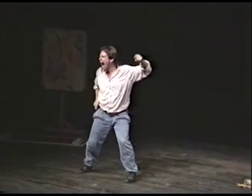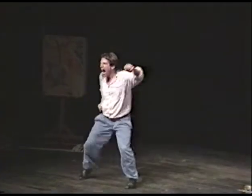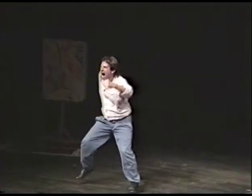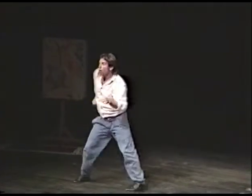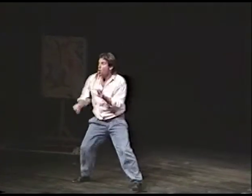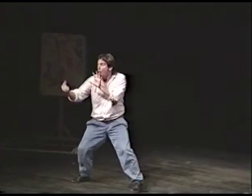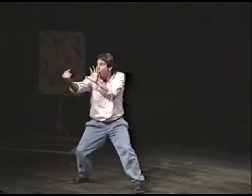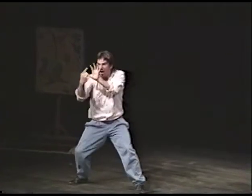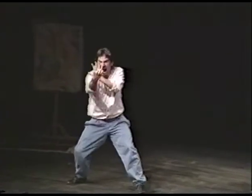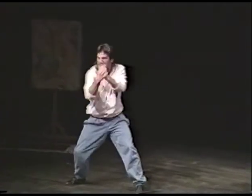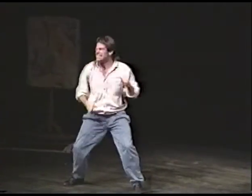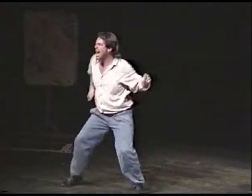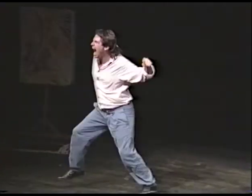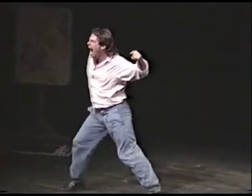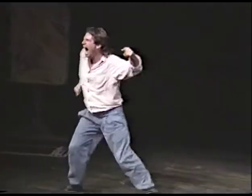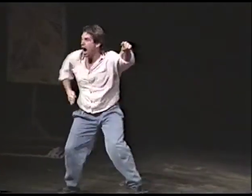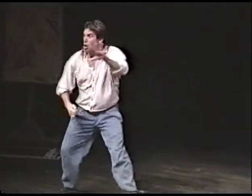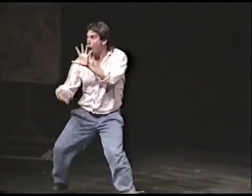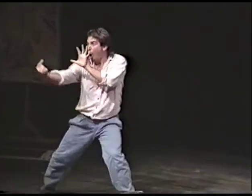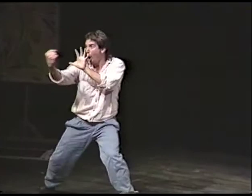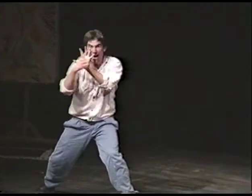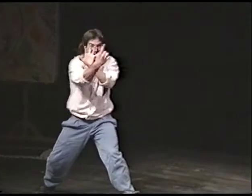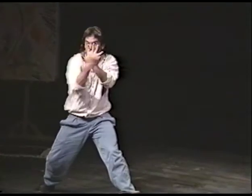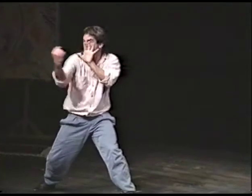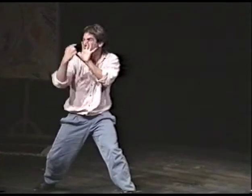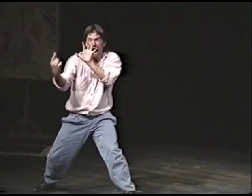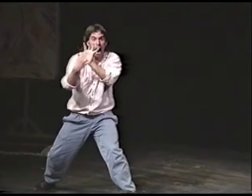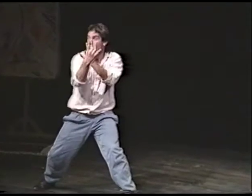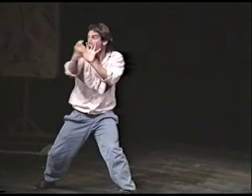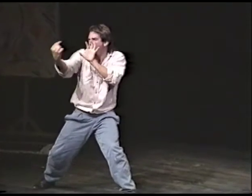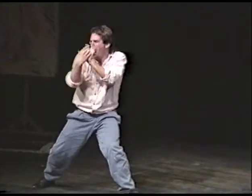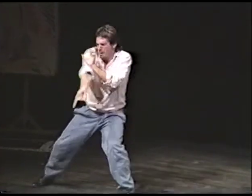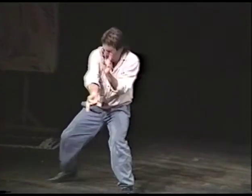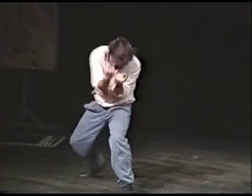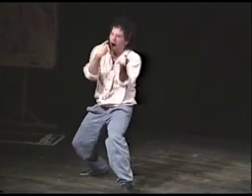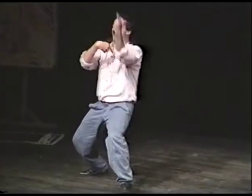guarded by the catcher.